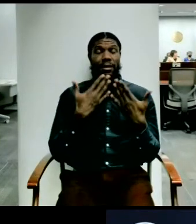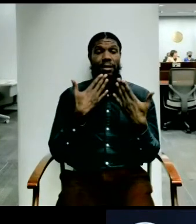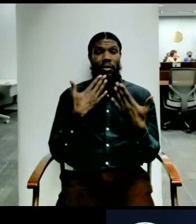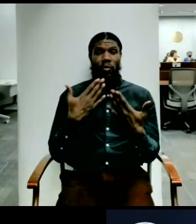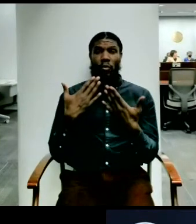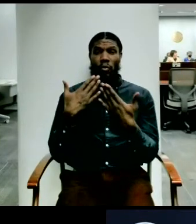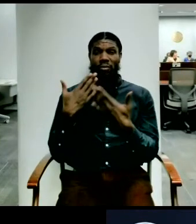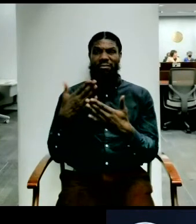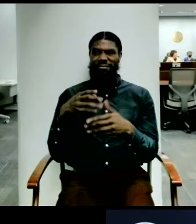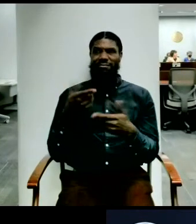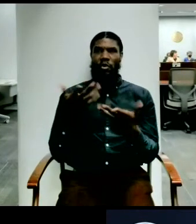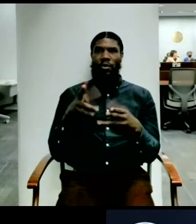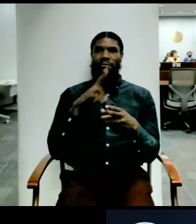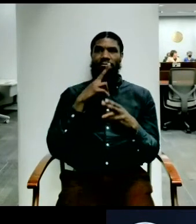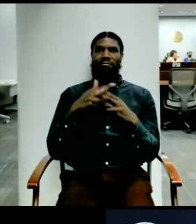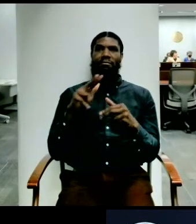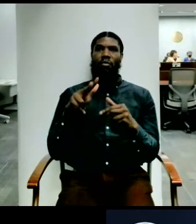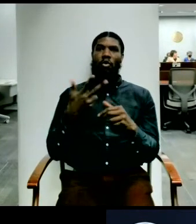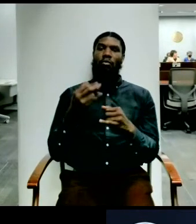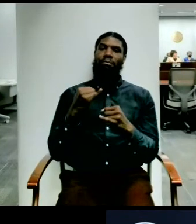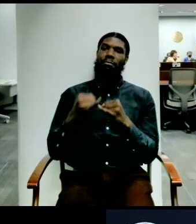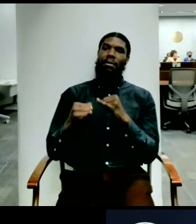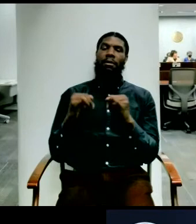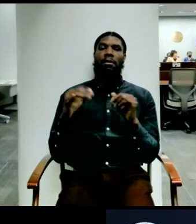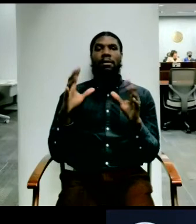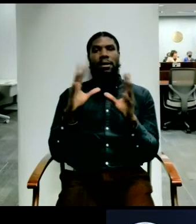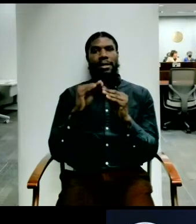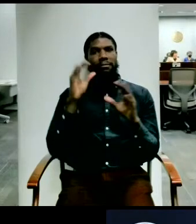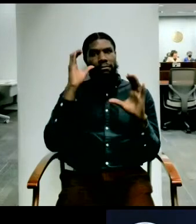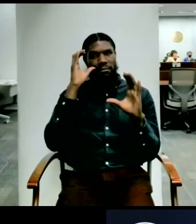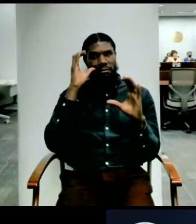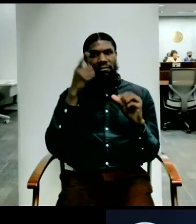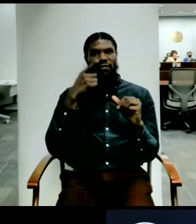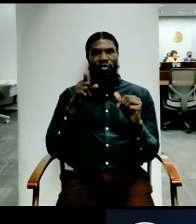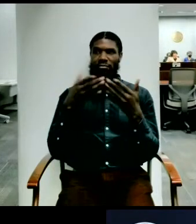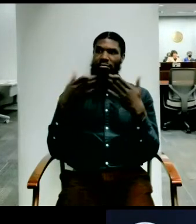third and final listening session to hear public input on the strategic enforcement